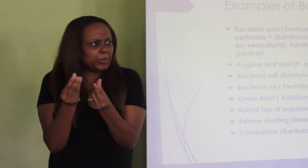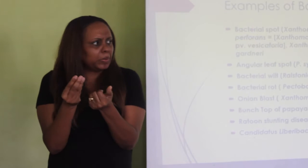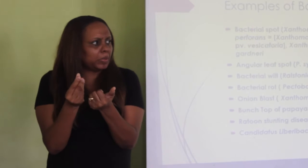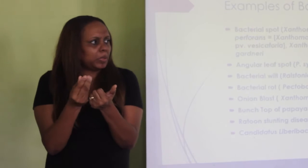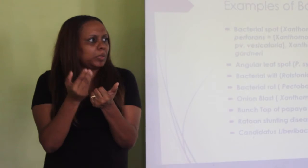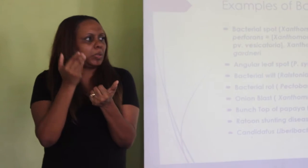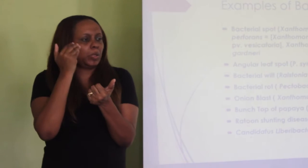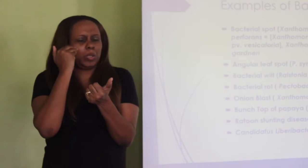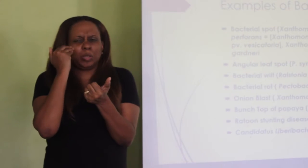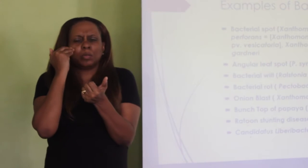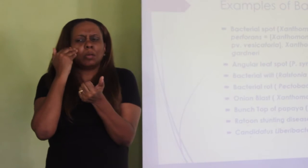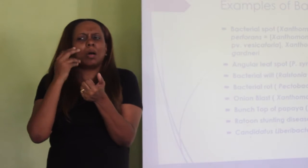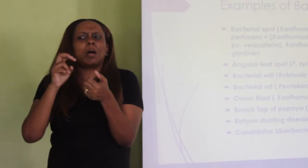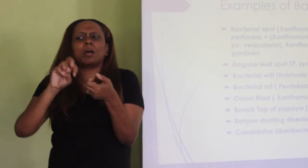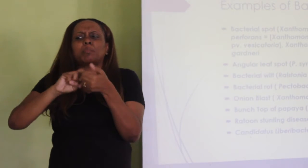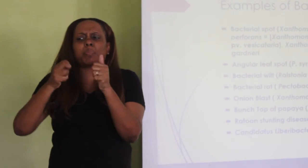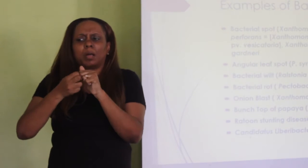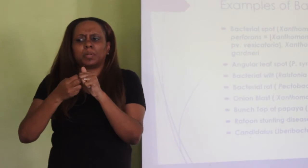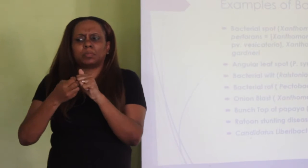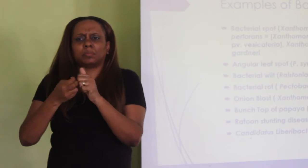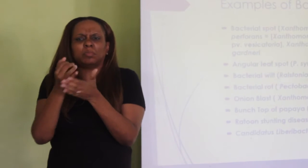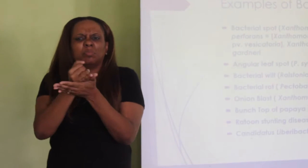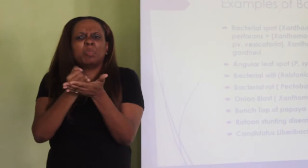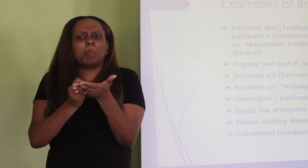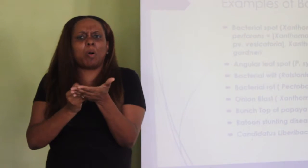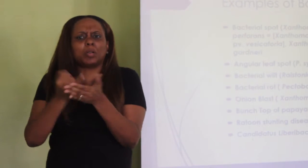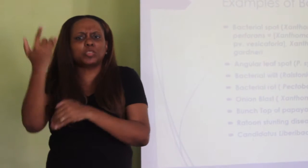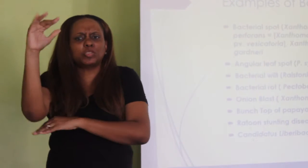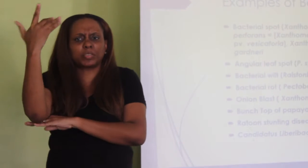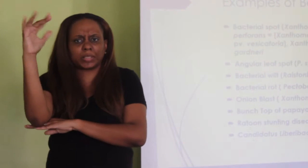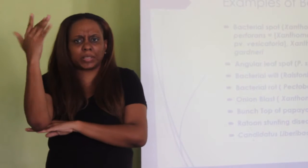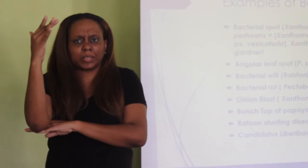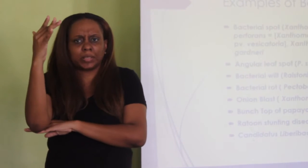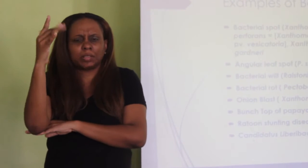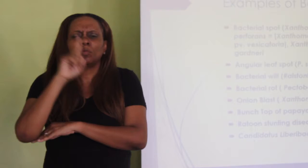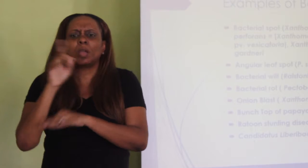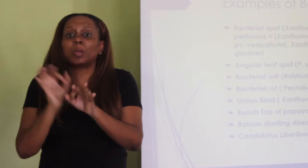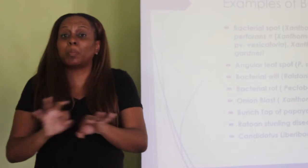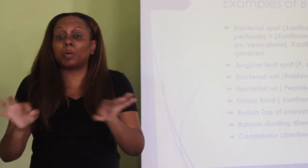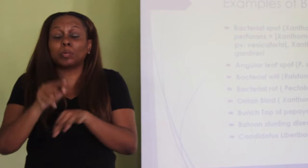the punchy top on the purple tree so like i said it is important that you go in and